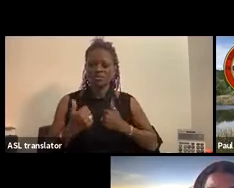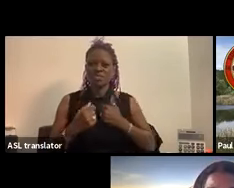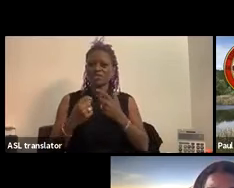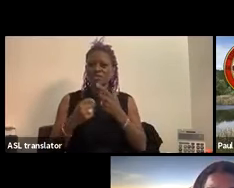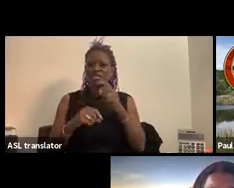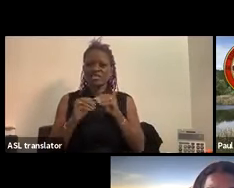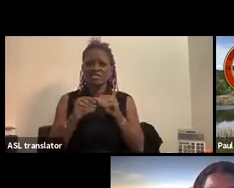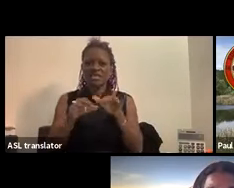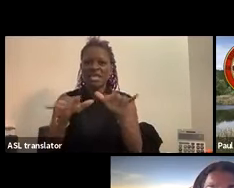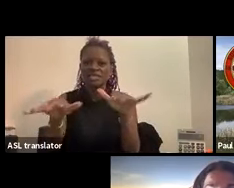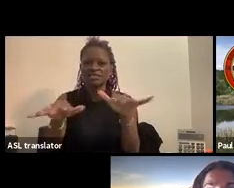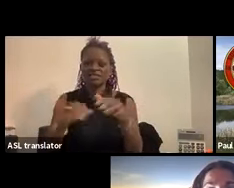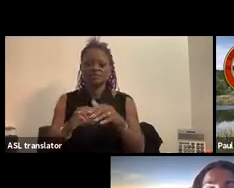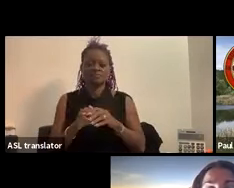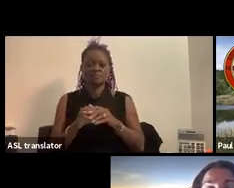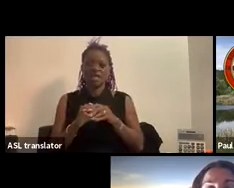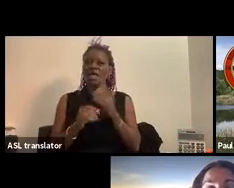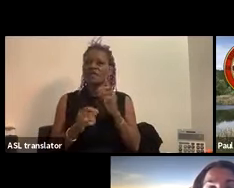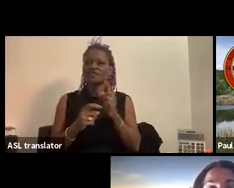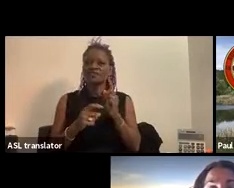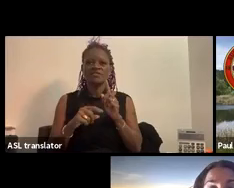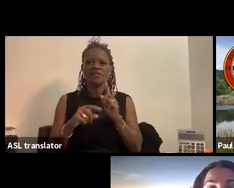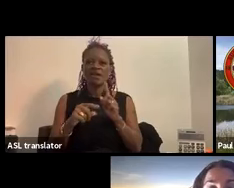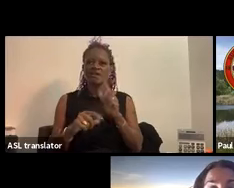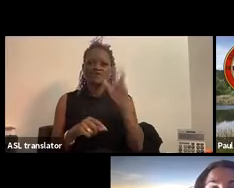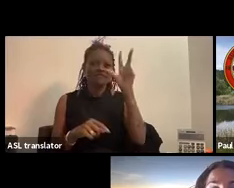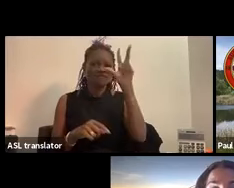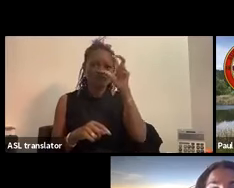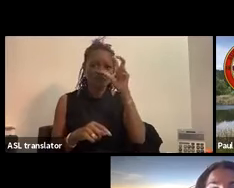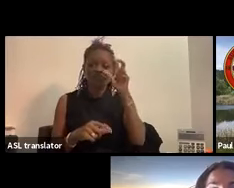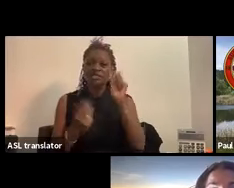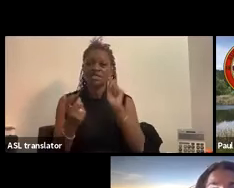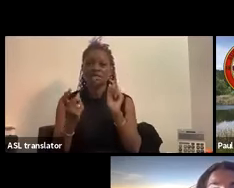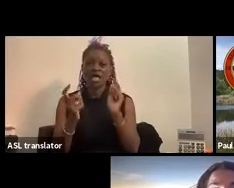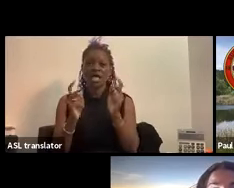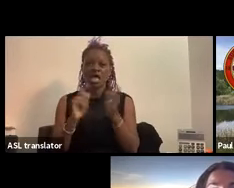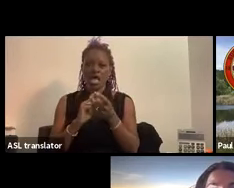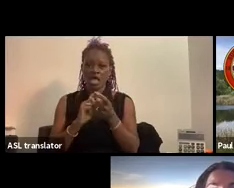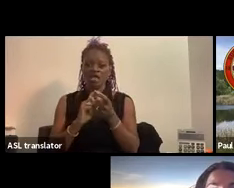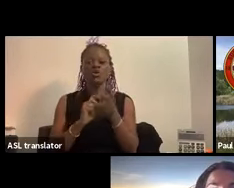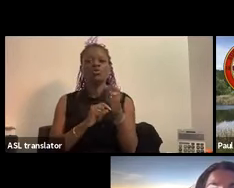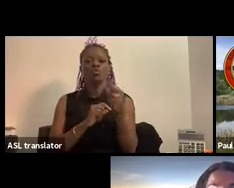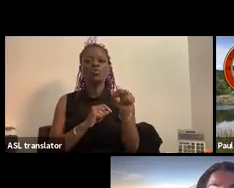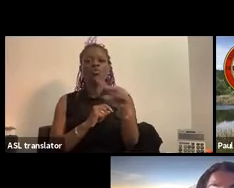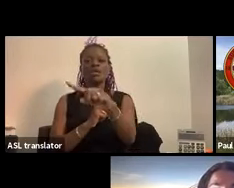And just as the virus has adjusted, we need to adjust as well. We all need to adopt safety measures such